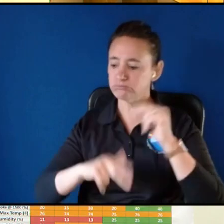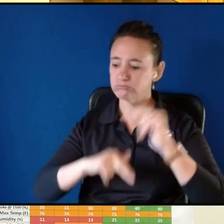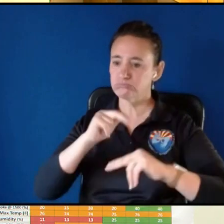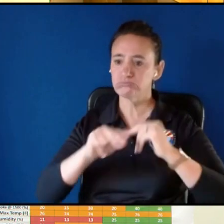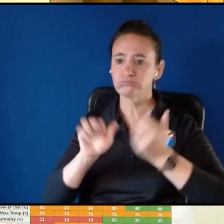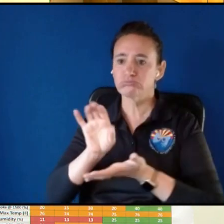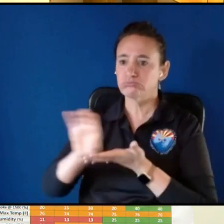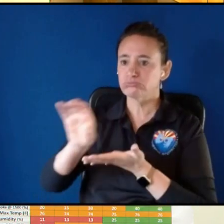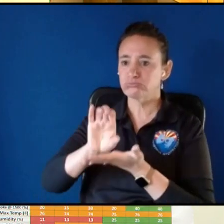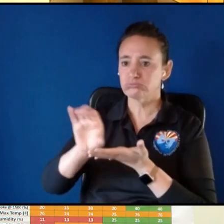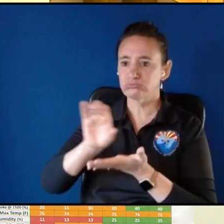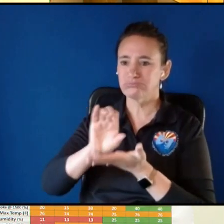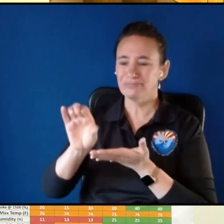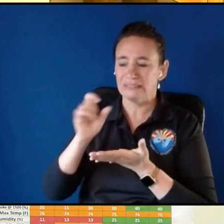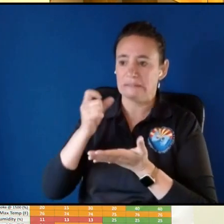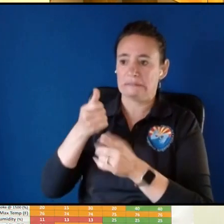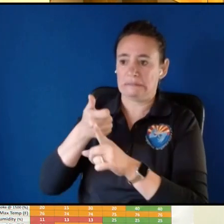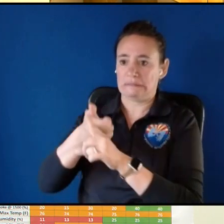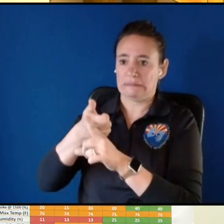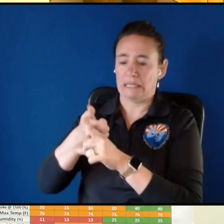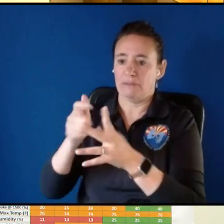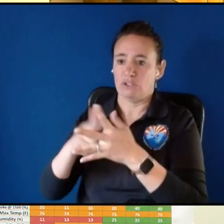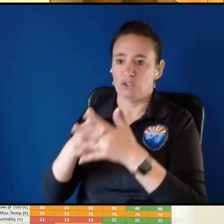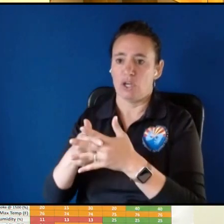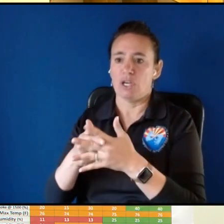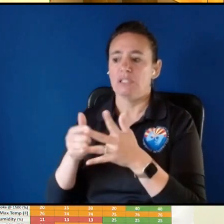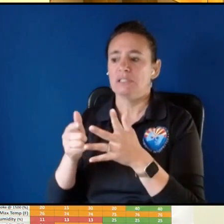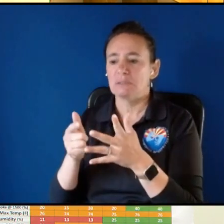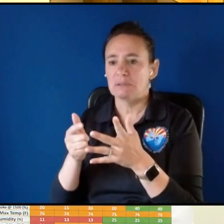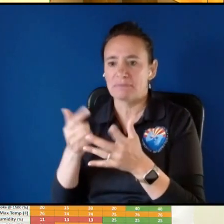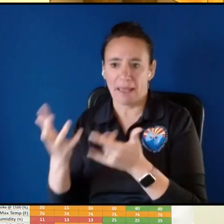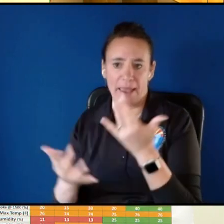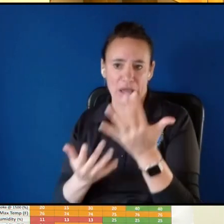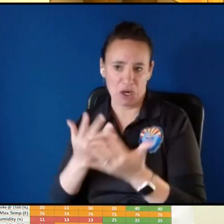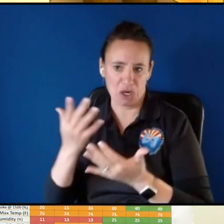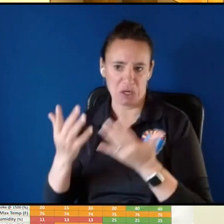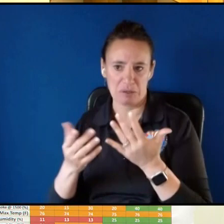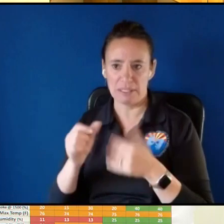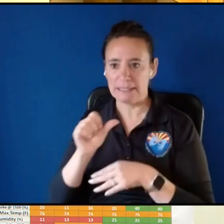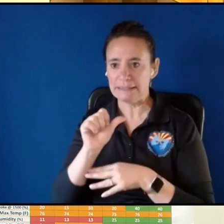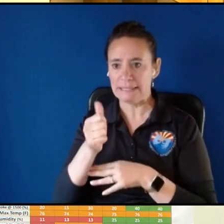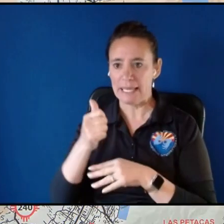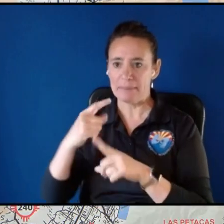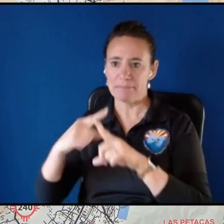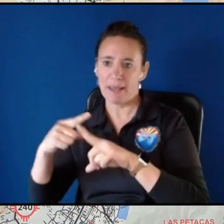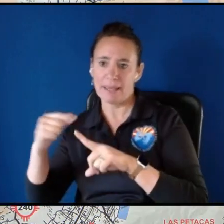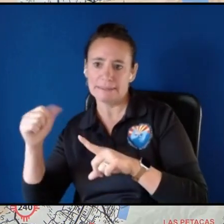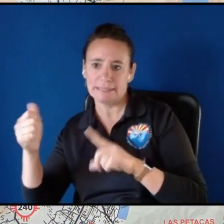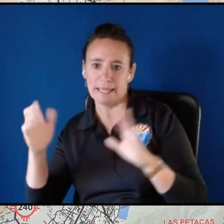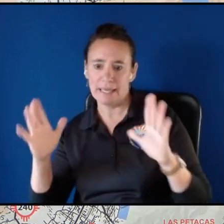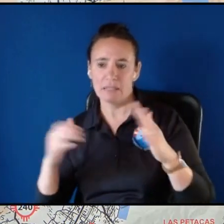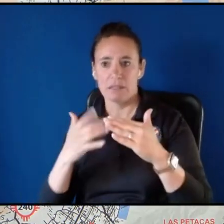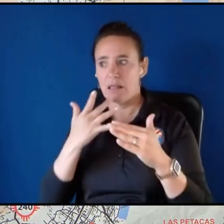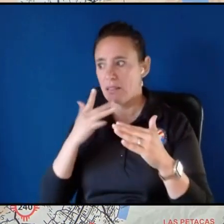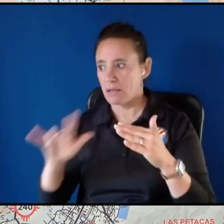small fire about 10 x 10. Thankfully we had a good plan in place we had folks real close they jumped on it and put it